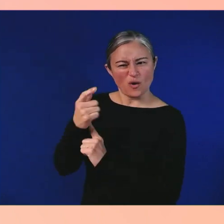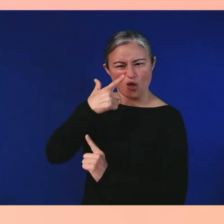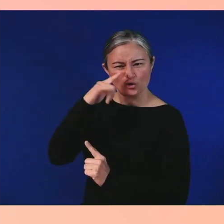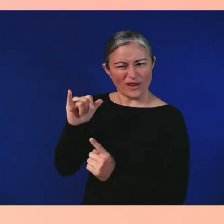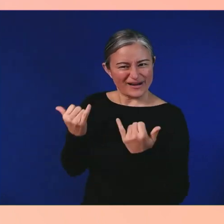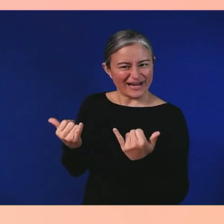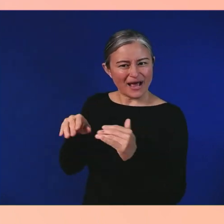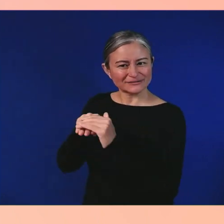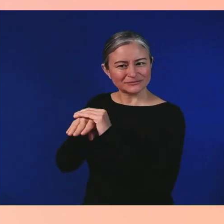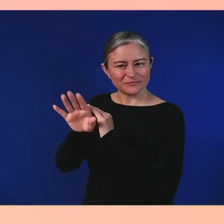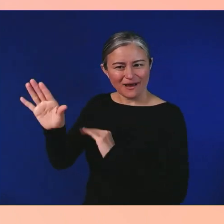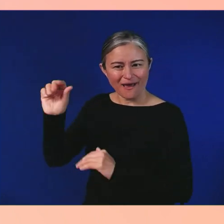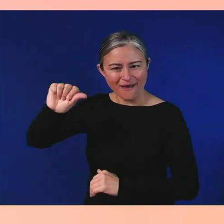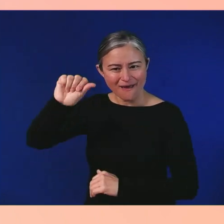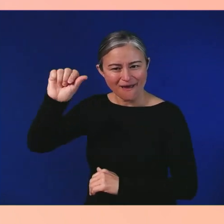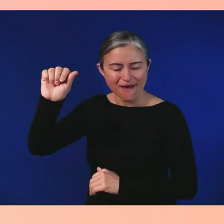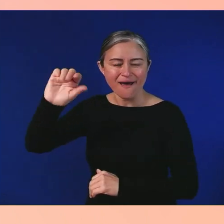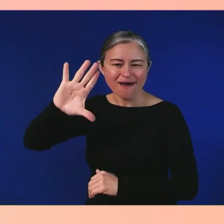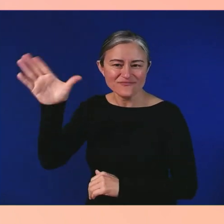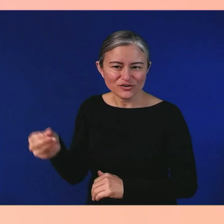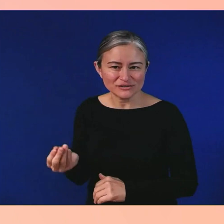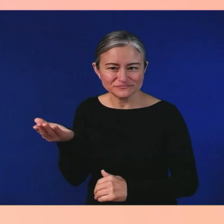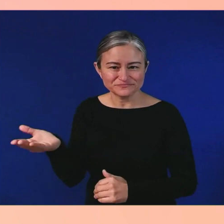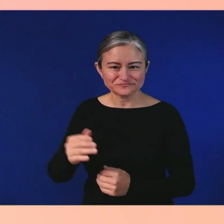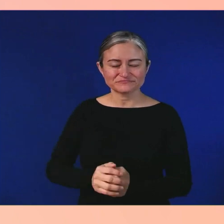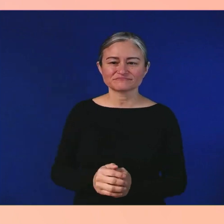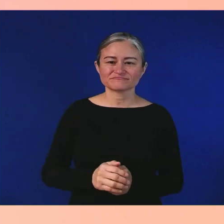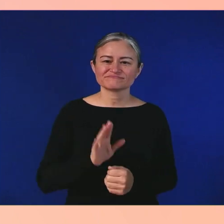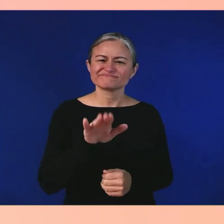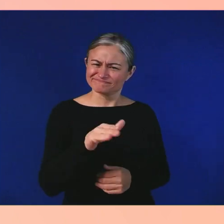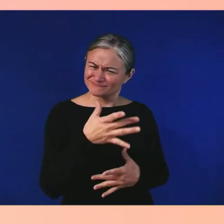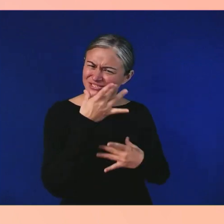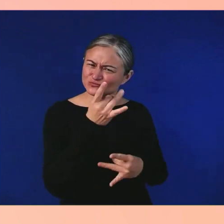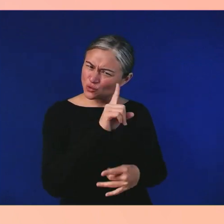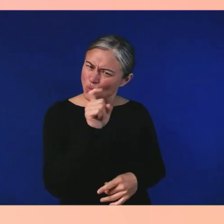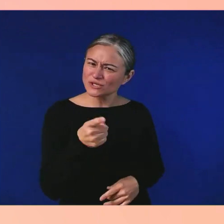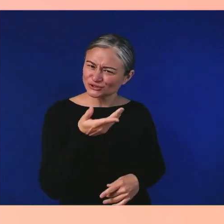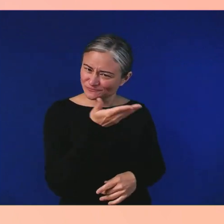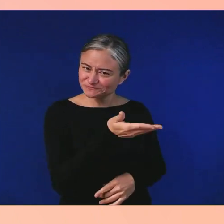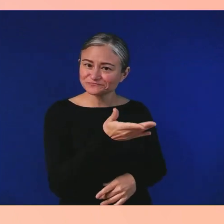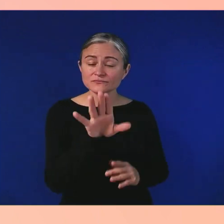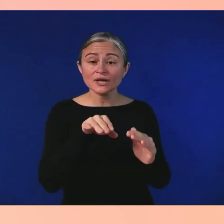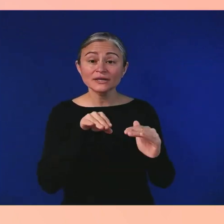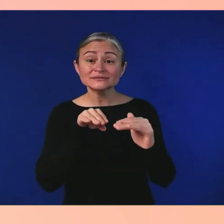One, accessibility is still a very new concept in Africa but the beauty of it is that there's